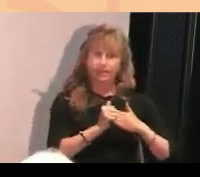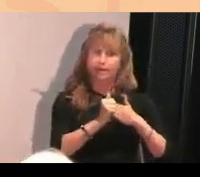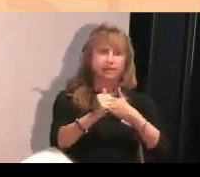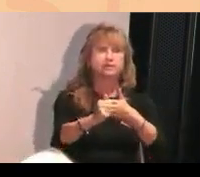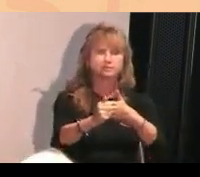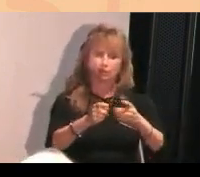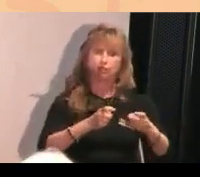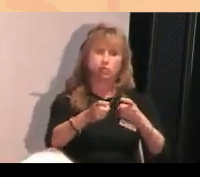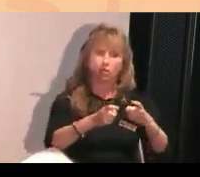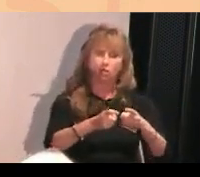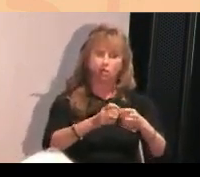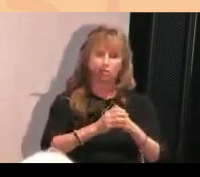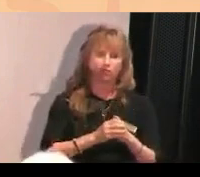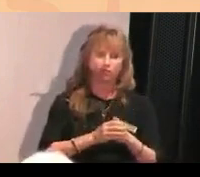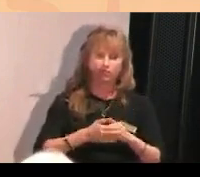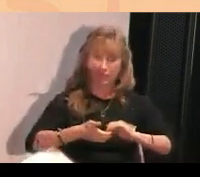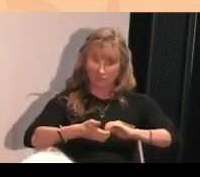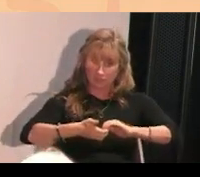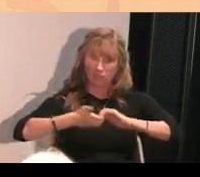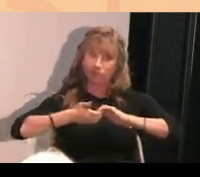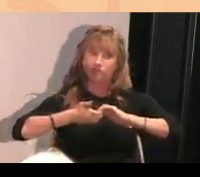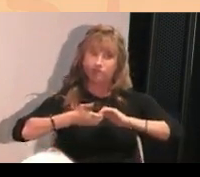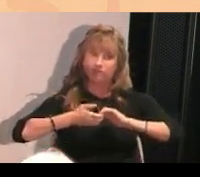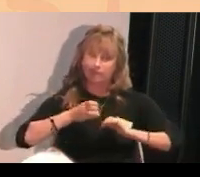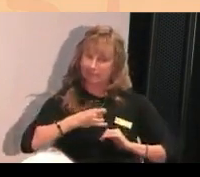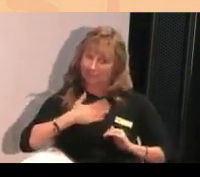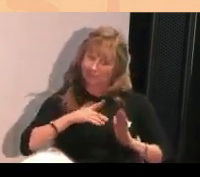sovereignty and self-determination were key themes as well